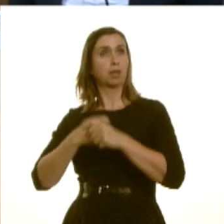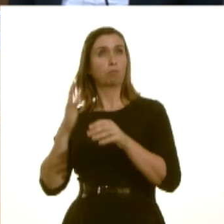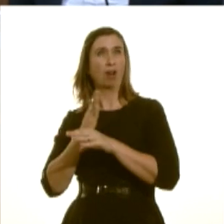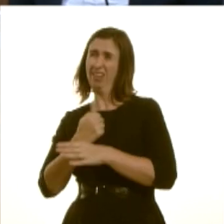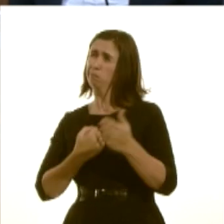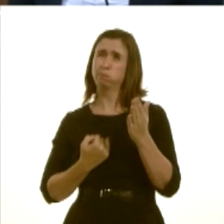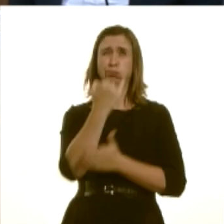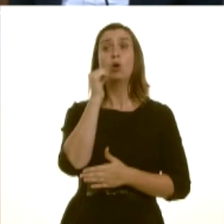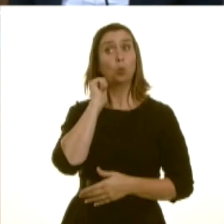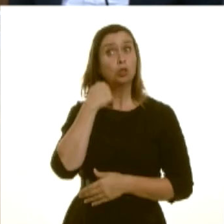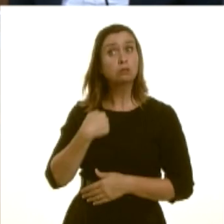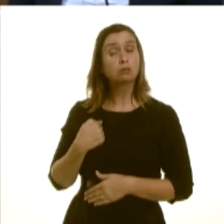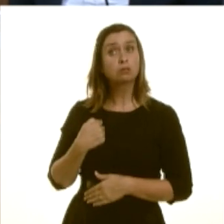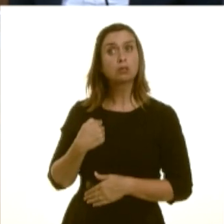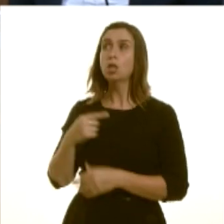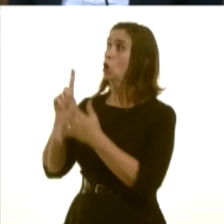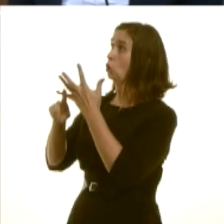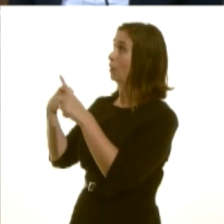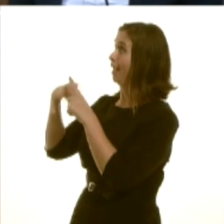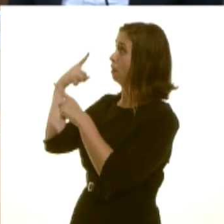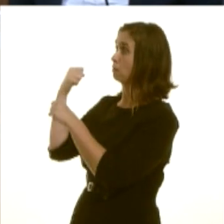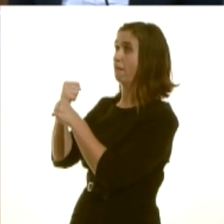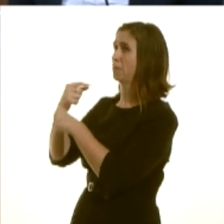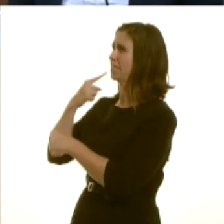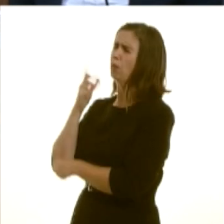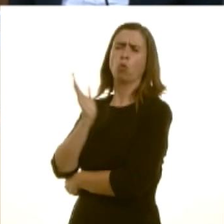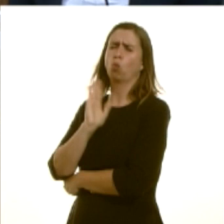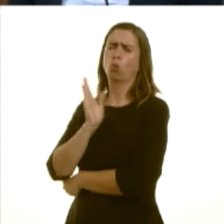assured by the UK Government that that will not be the case, but it is worth repeating